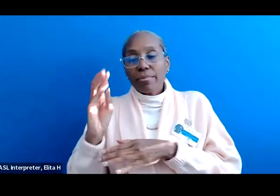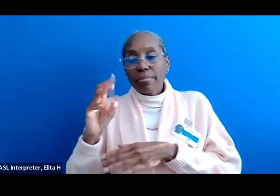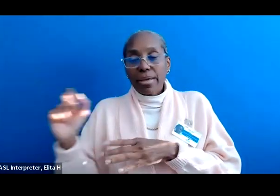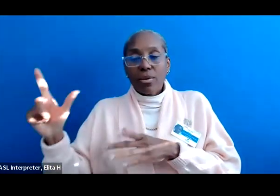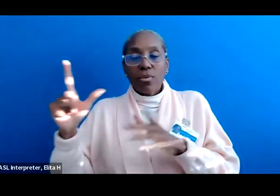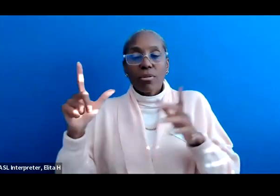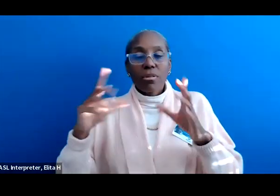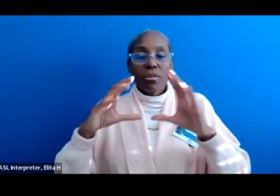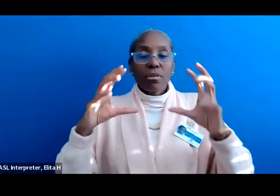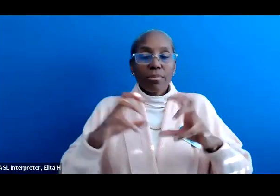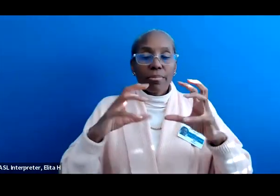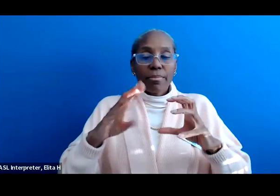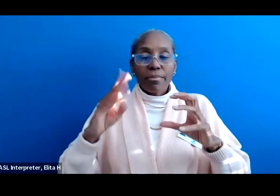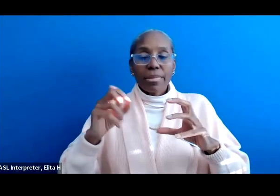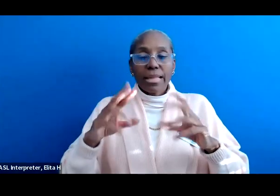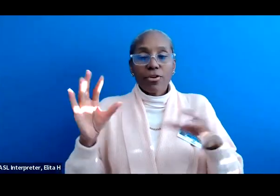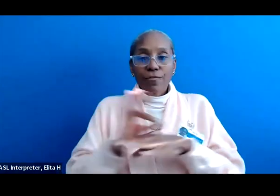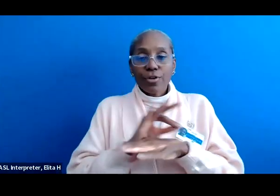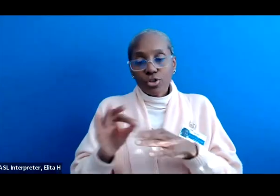Some people are even getting to the point where they're starting to